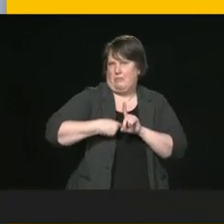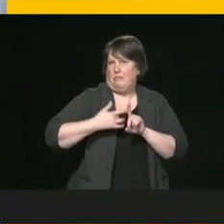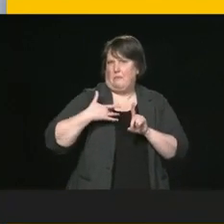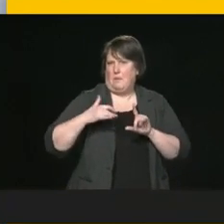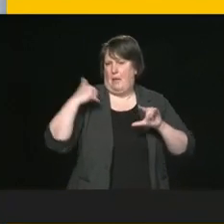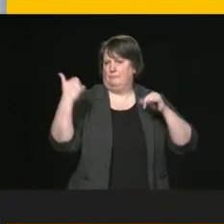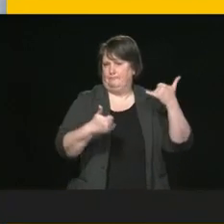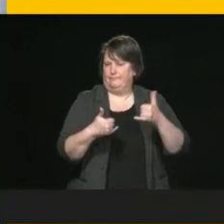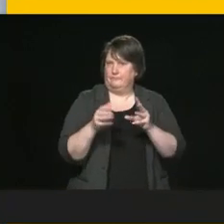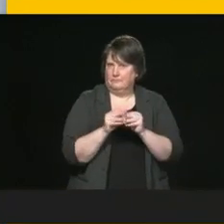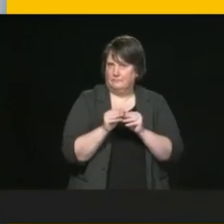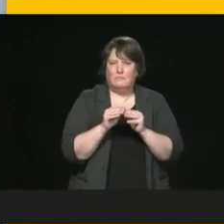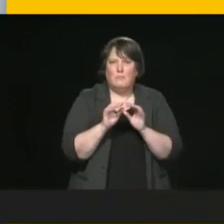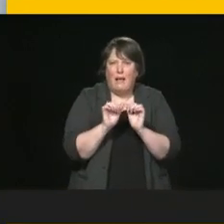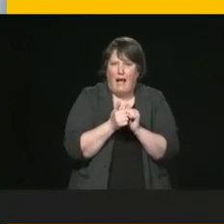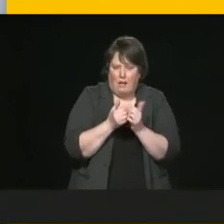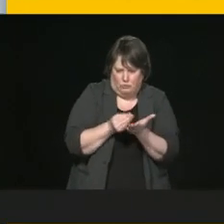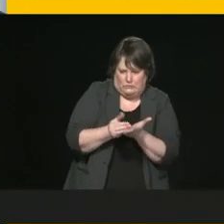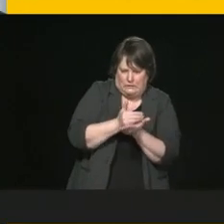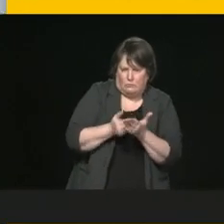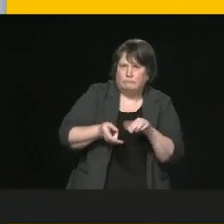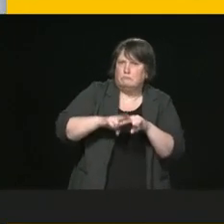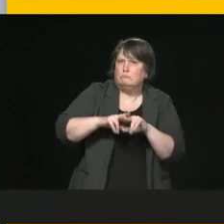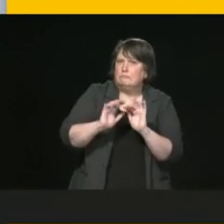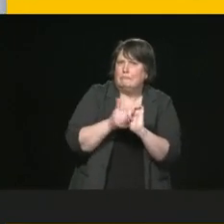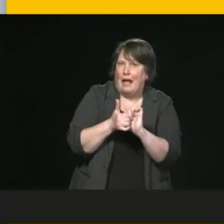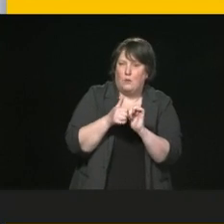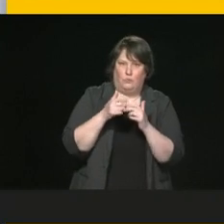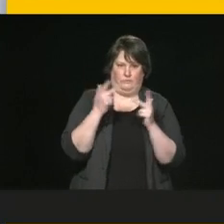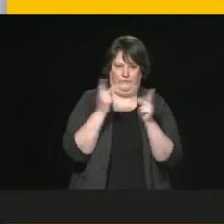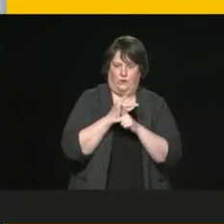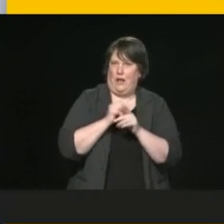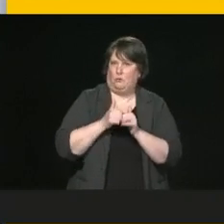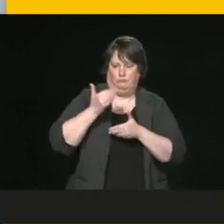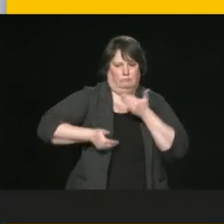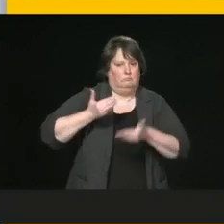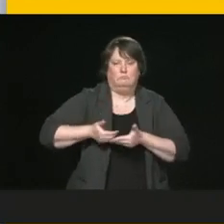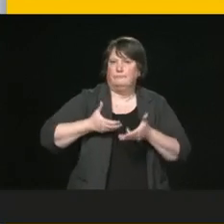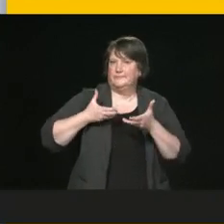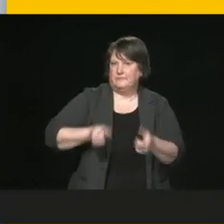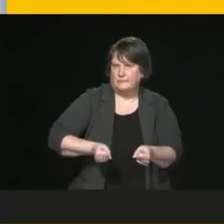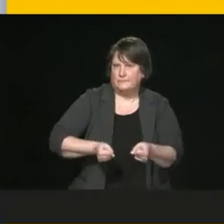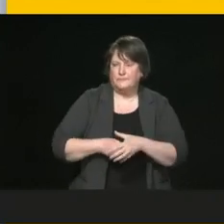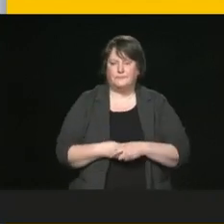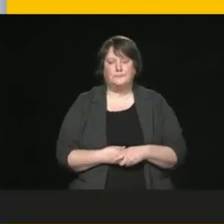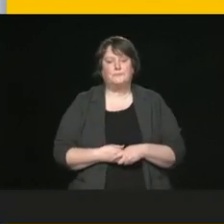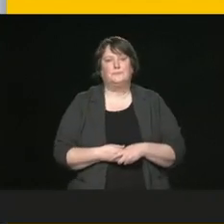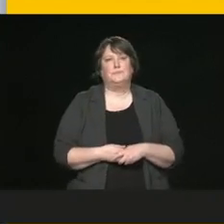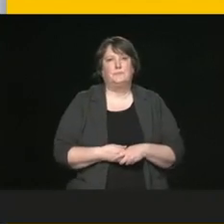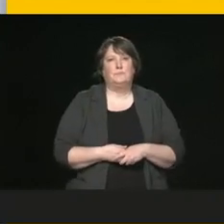PROVINCIAL AND TERRITORIAL LEADERS THE IMPORTANCE OF GETTING THIS WAGE BOOST IN